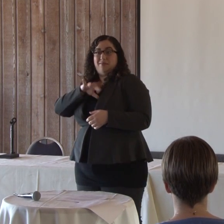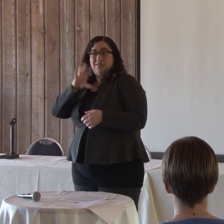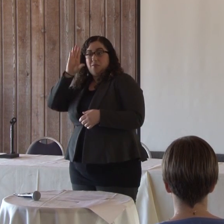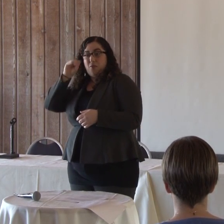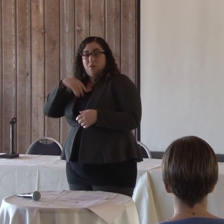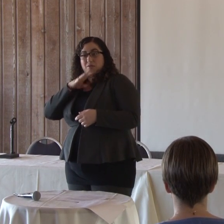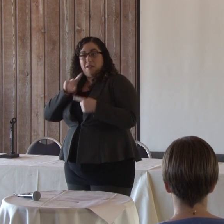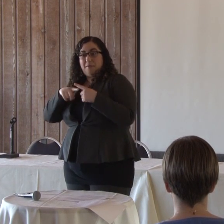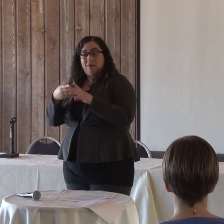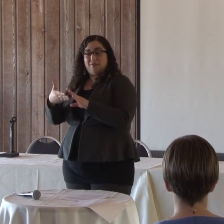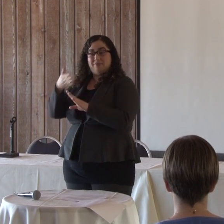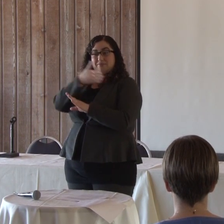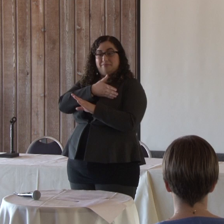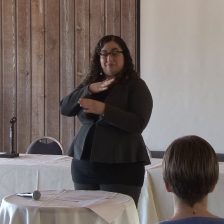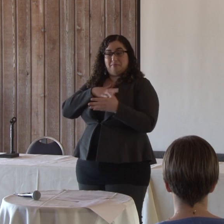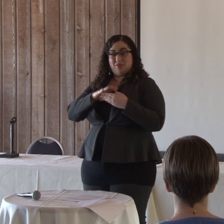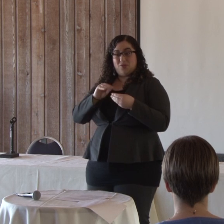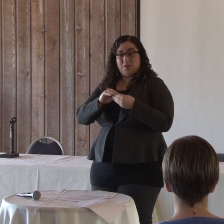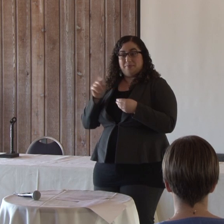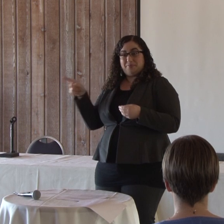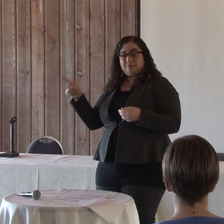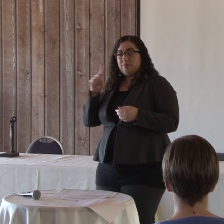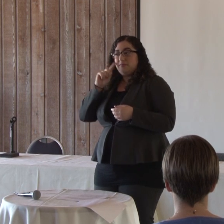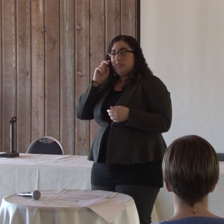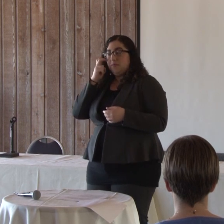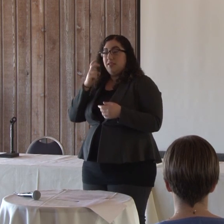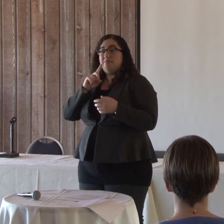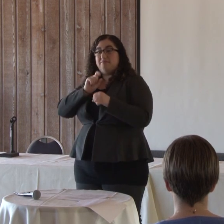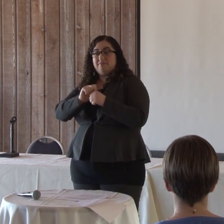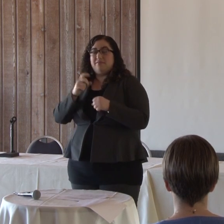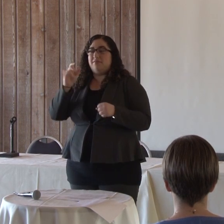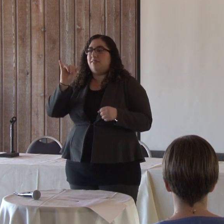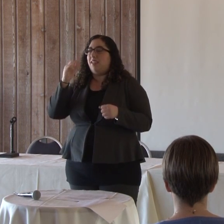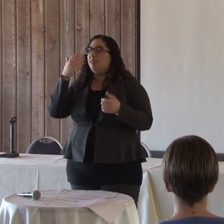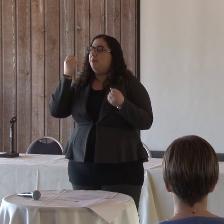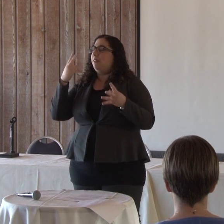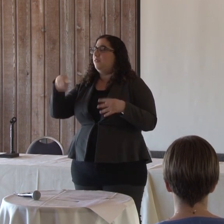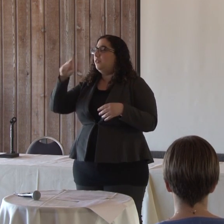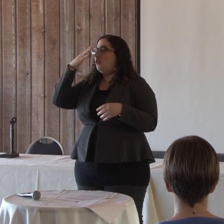Some are deaf-blind. Like the Palestinian boy I talked about at the beginning